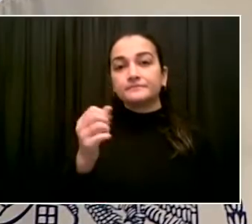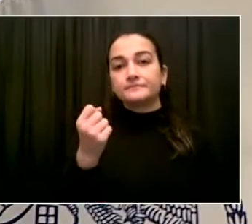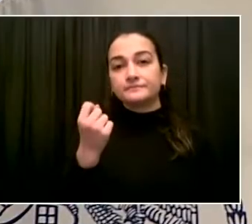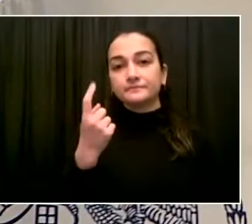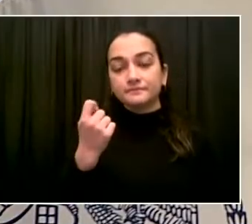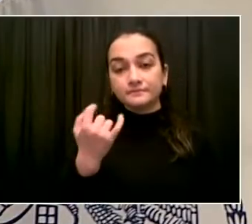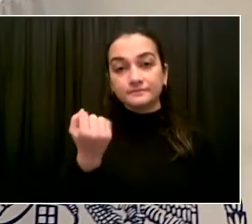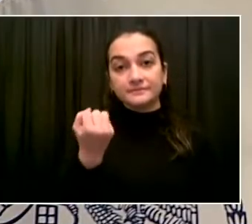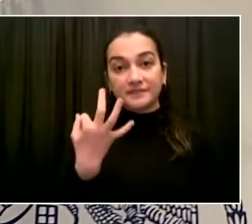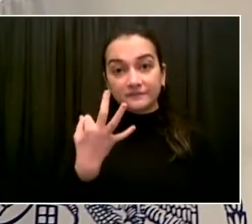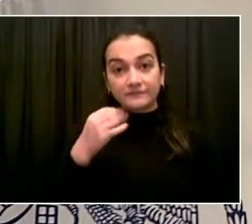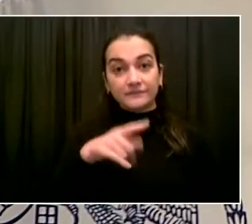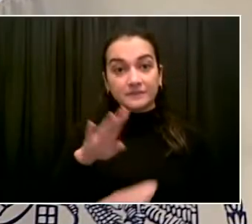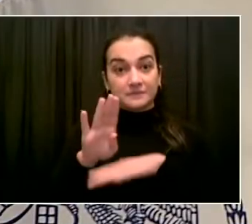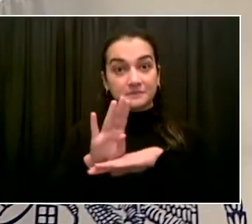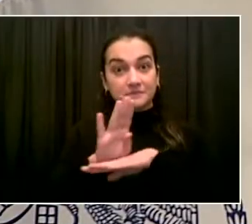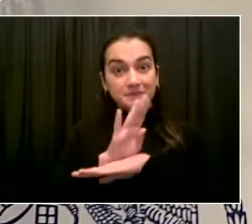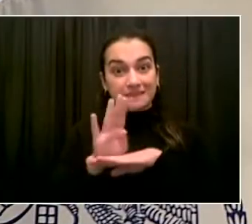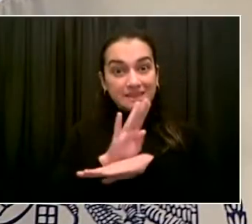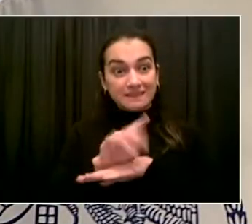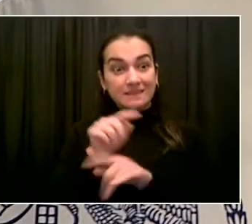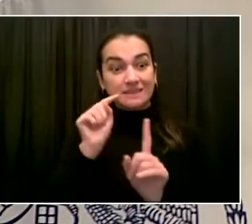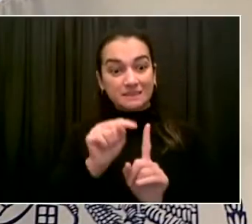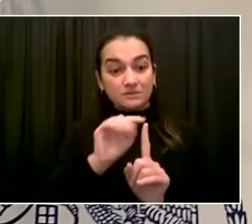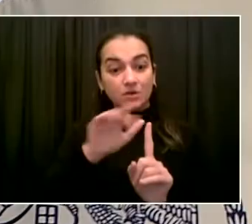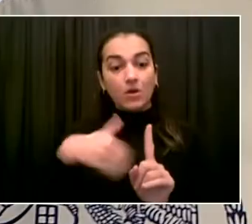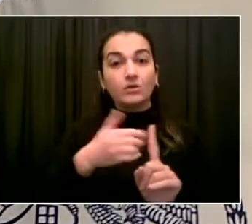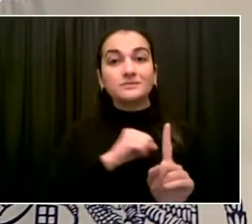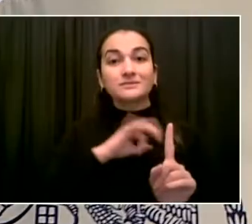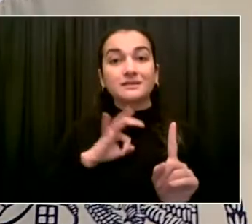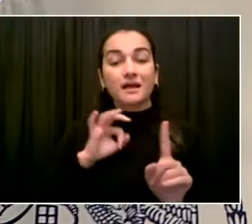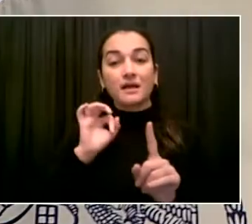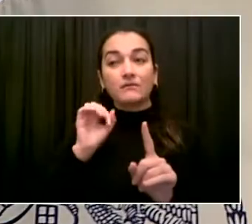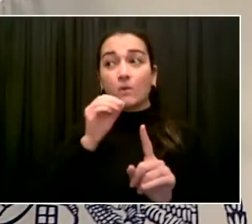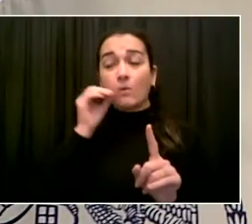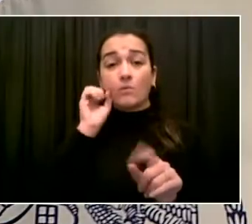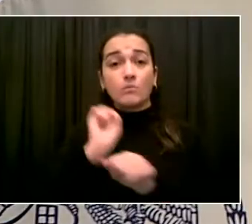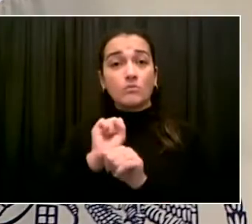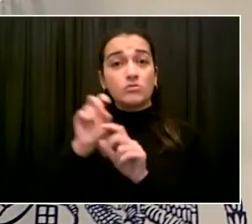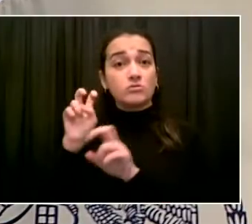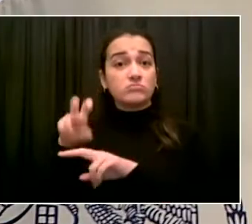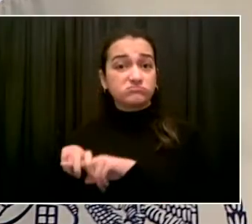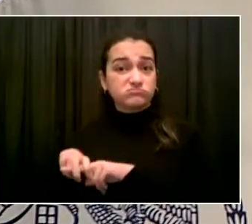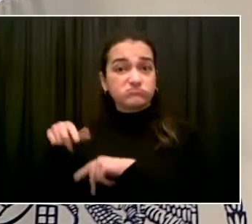PEOPLE WORKING FROM THEIR HOME AND IN PERSON EMPLOYMENT.